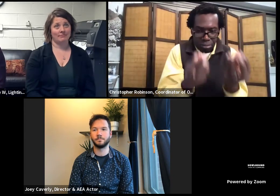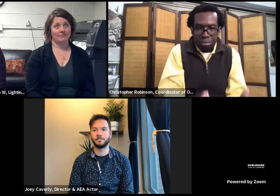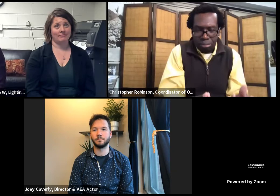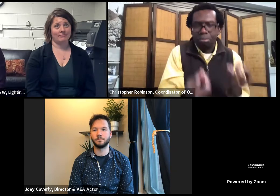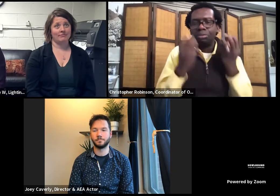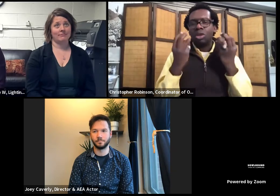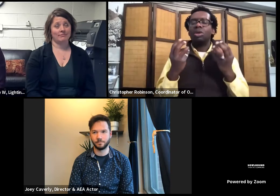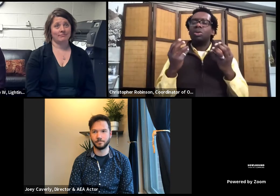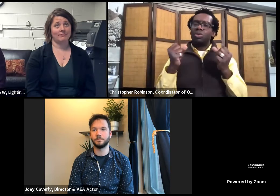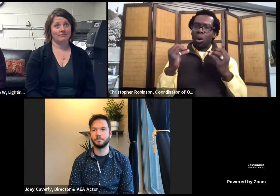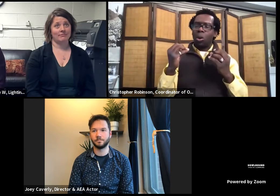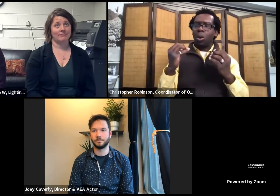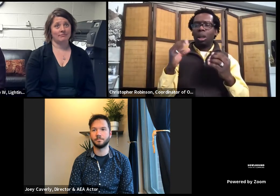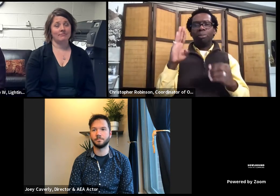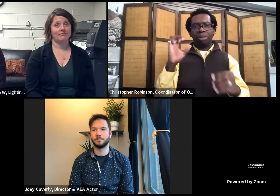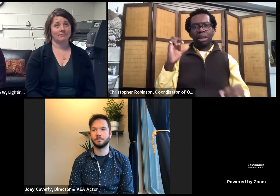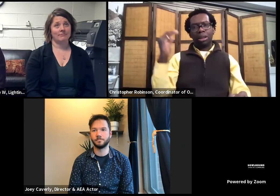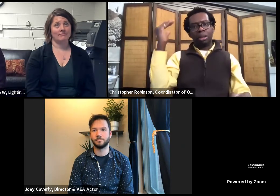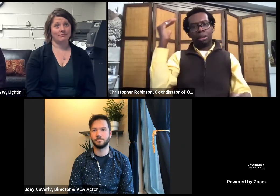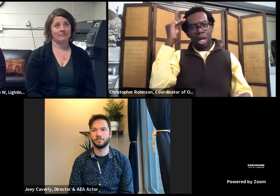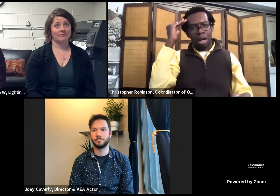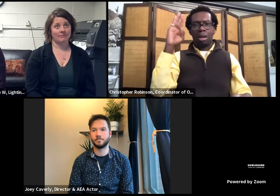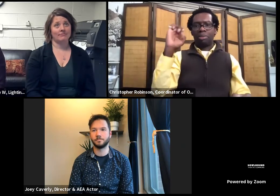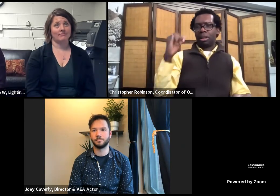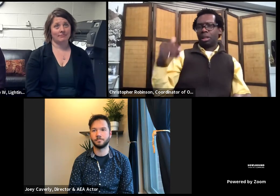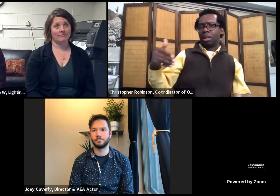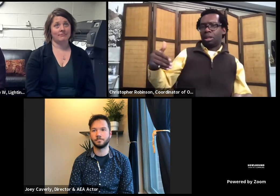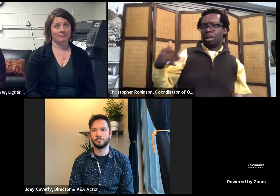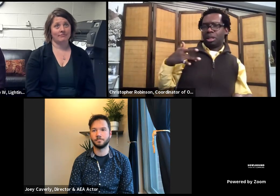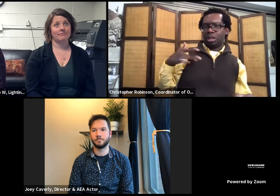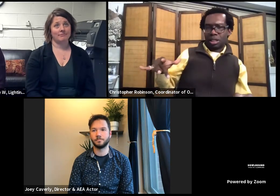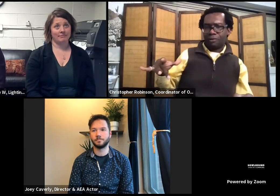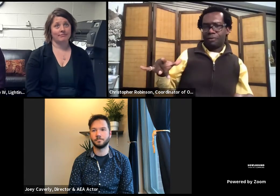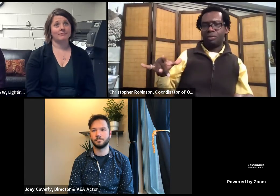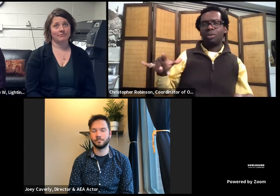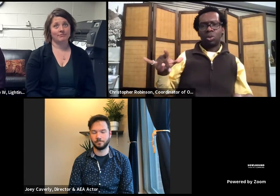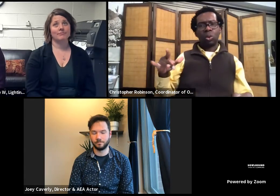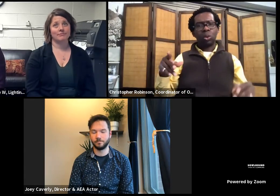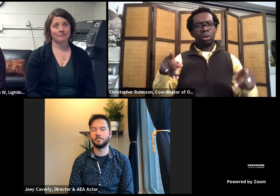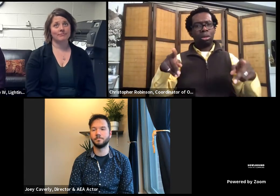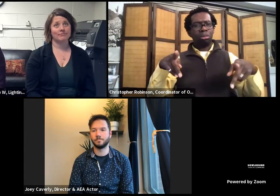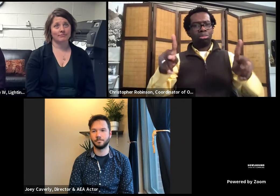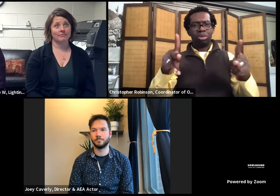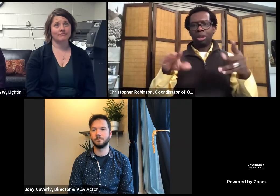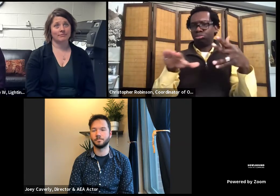and they get exhausted. So it's something to be mindful of and sensitive to,